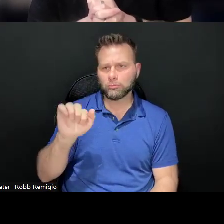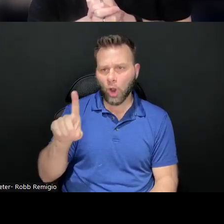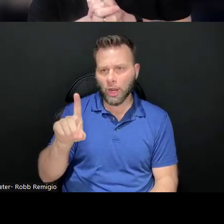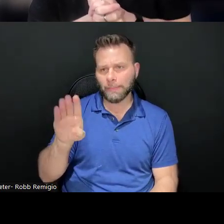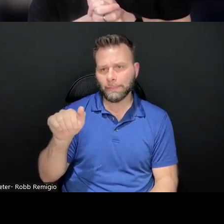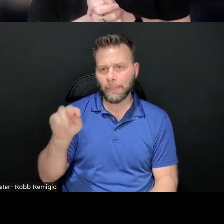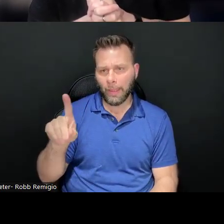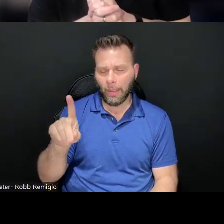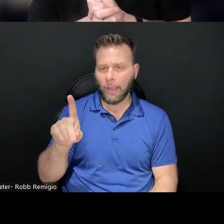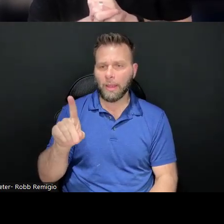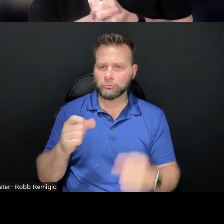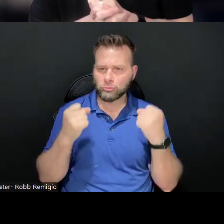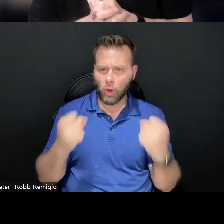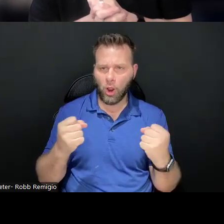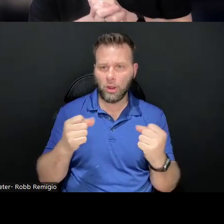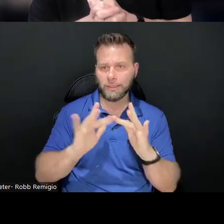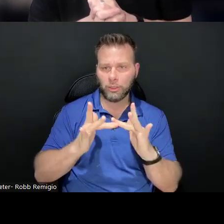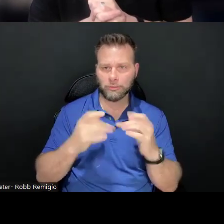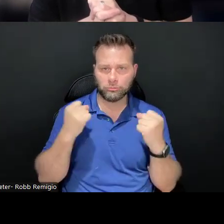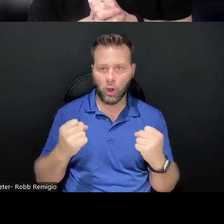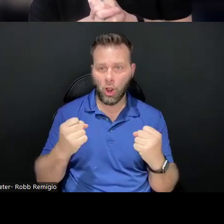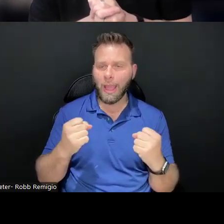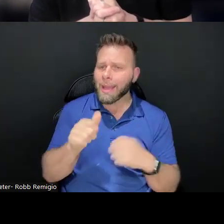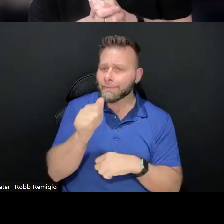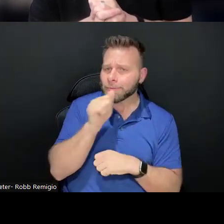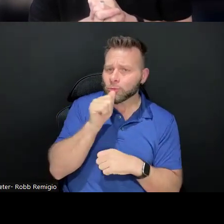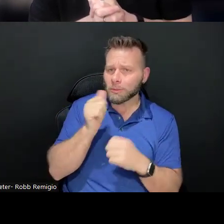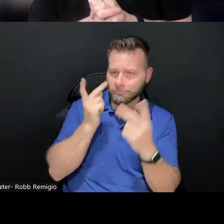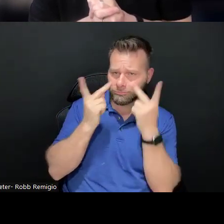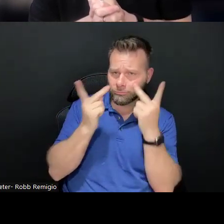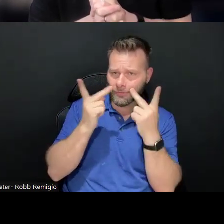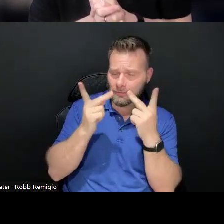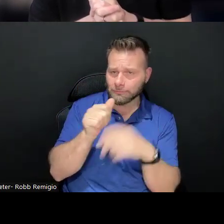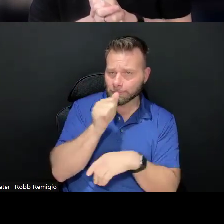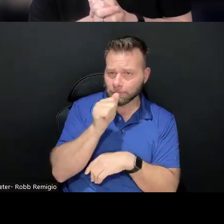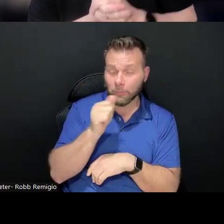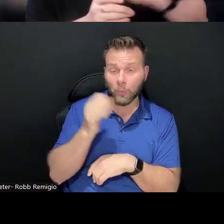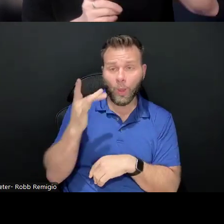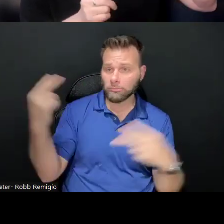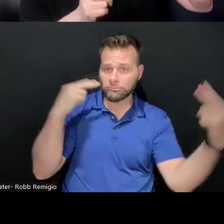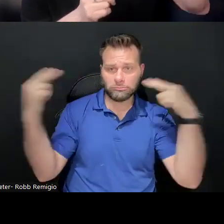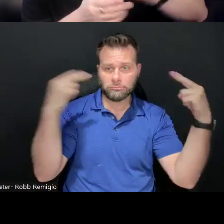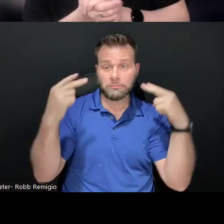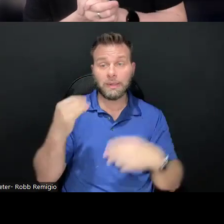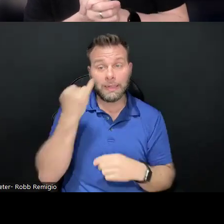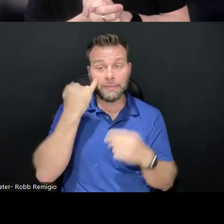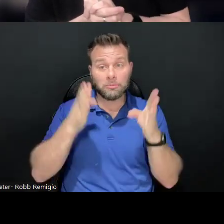You have to have really good And considering visual privacy. American Sign Language a